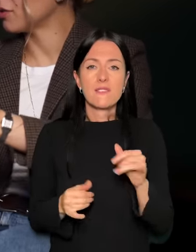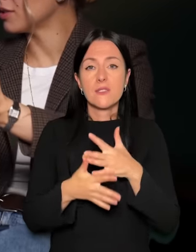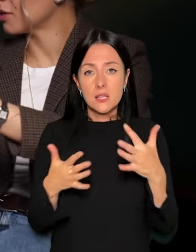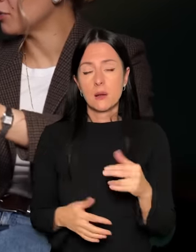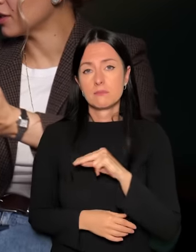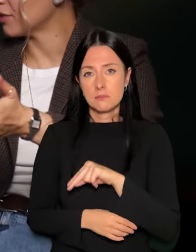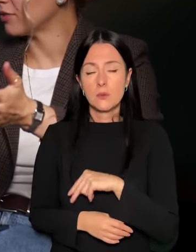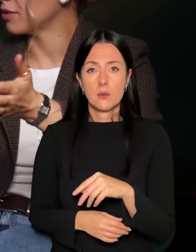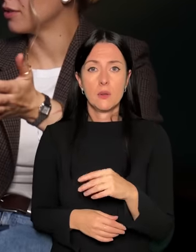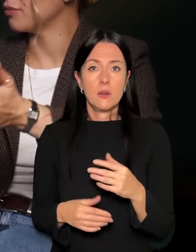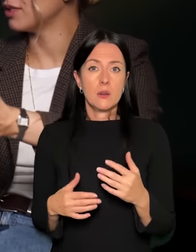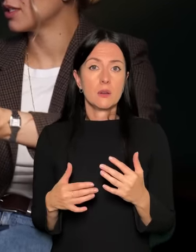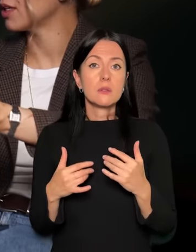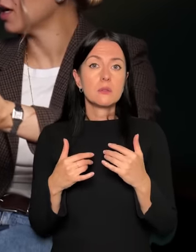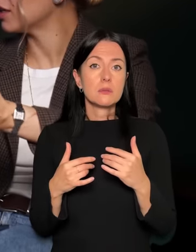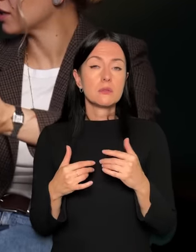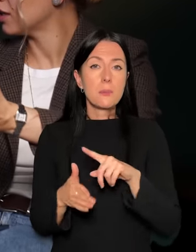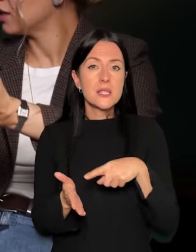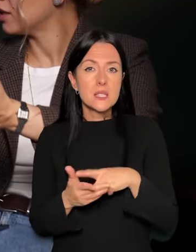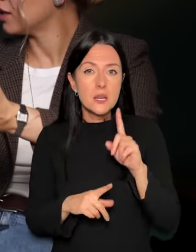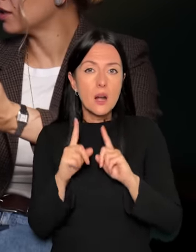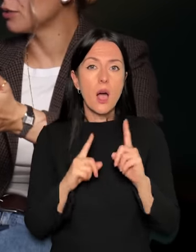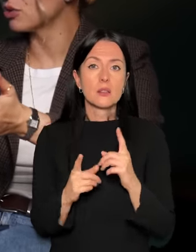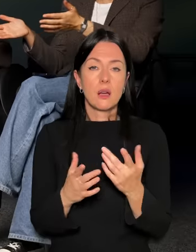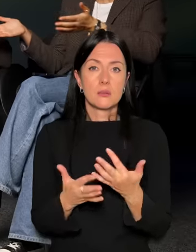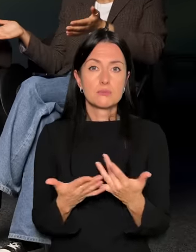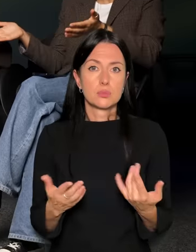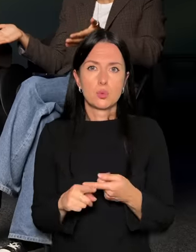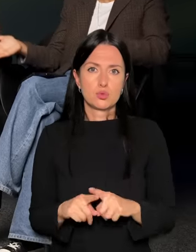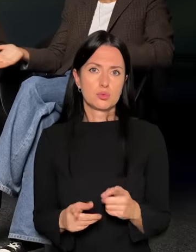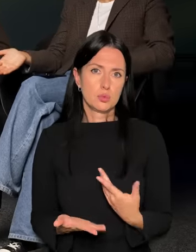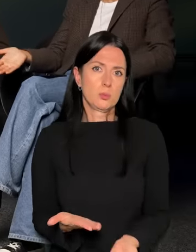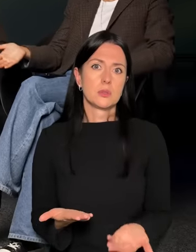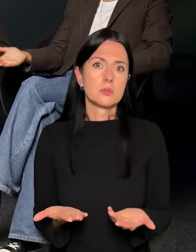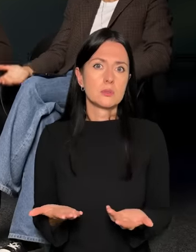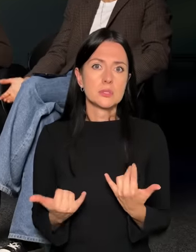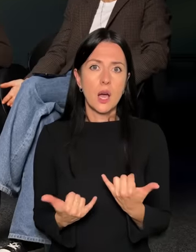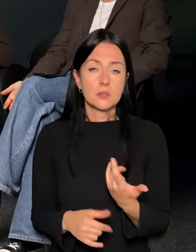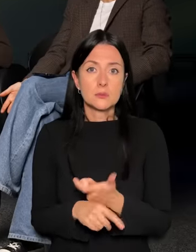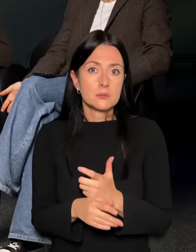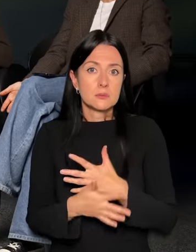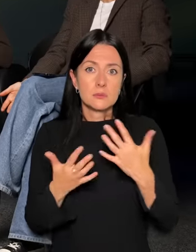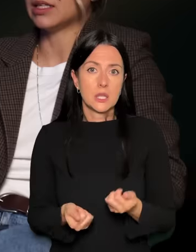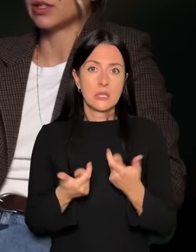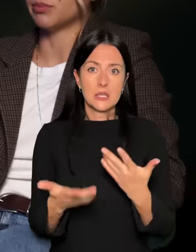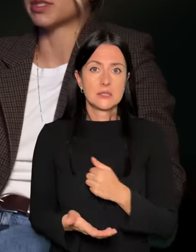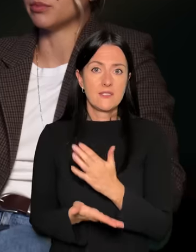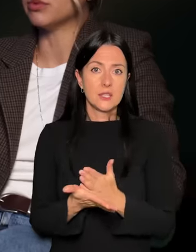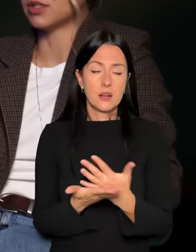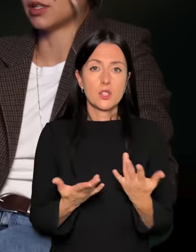groundwork in city councils. Because right now, there's an incredibly large number of veterans who need